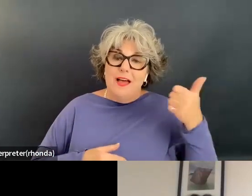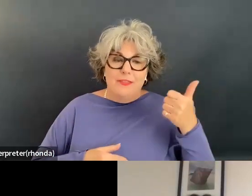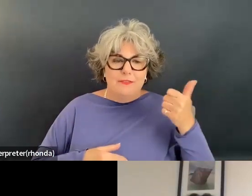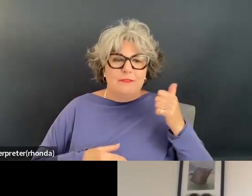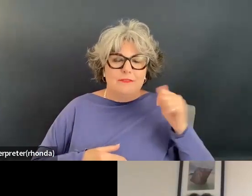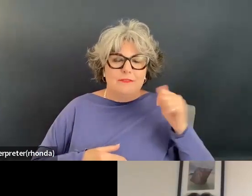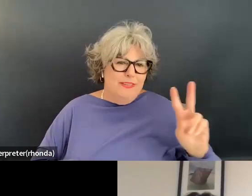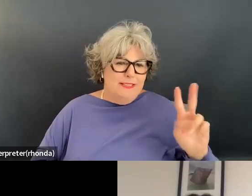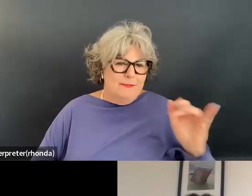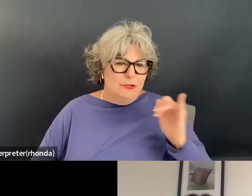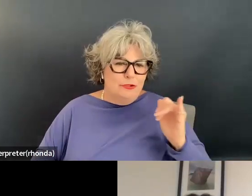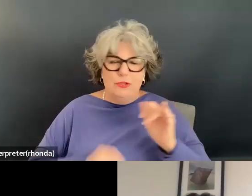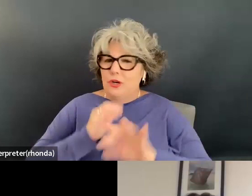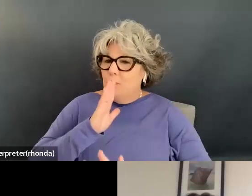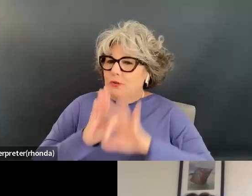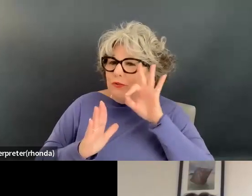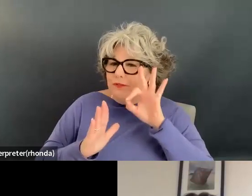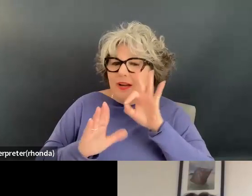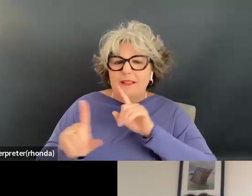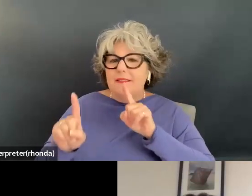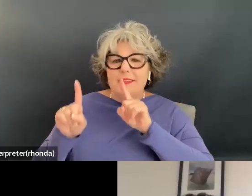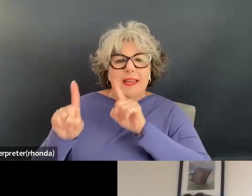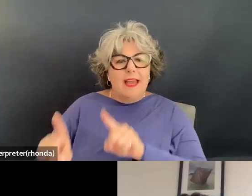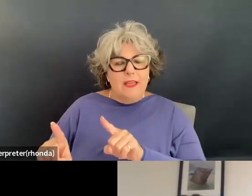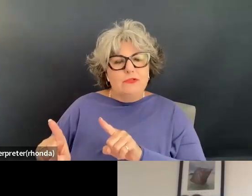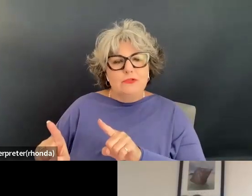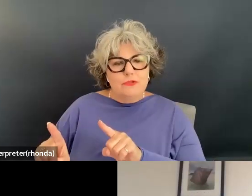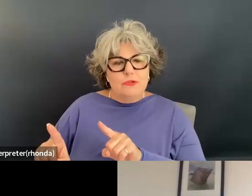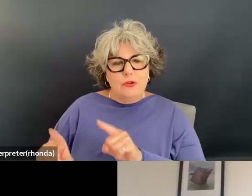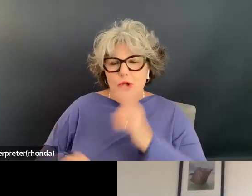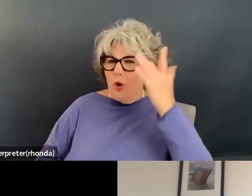was to find out the answer about why my parents